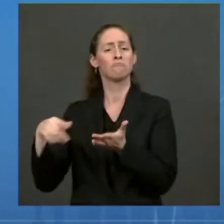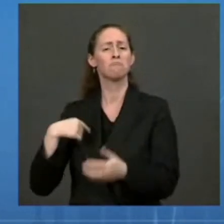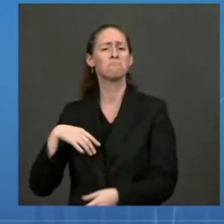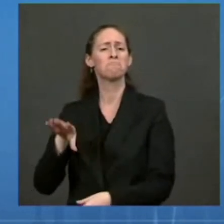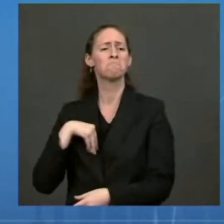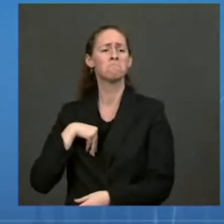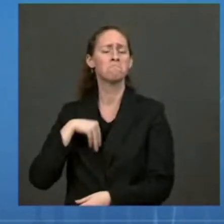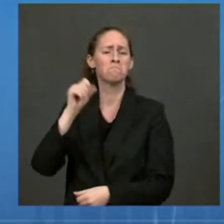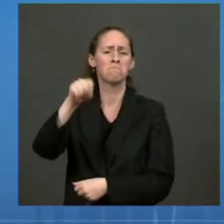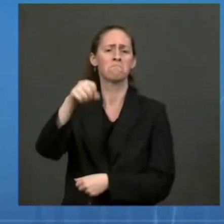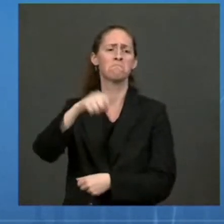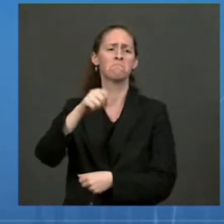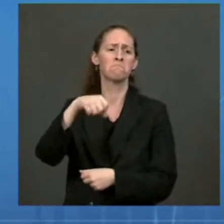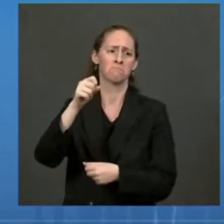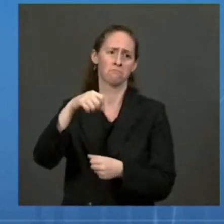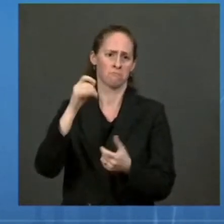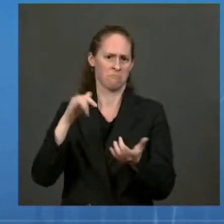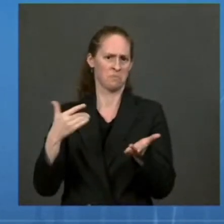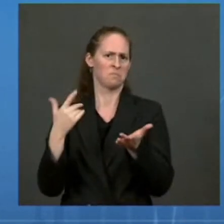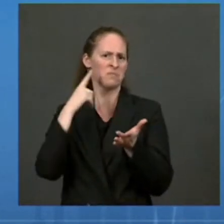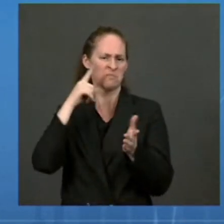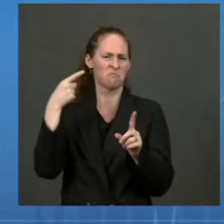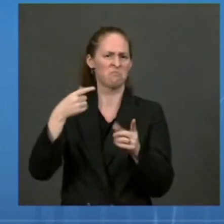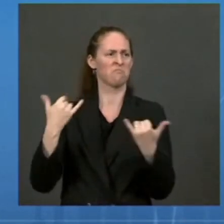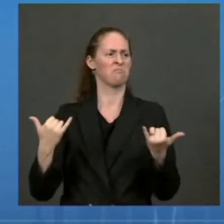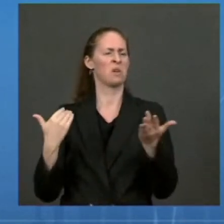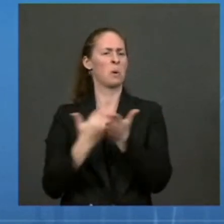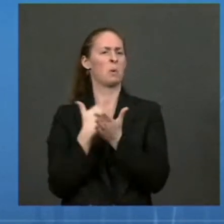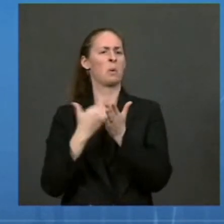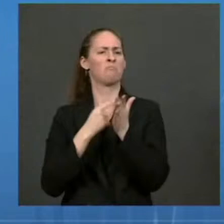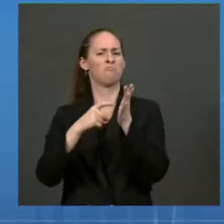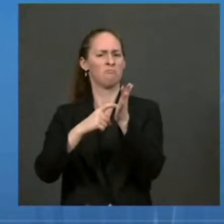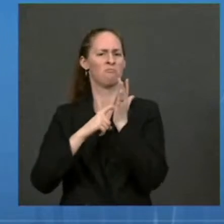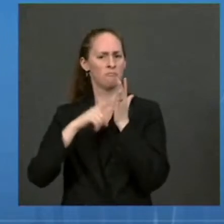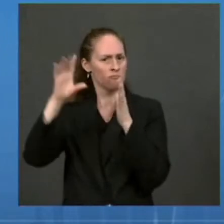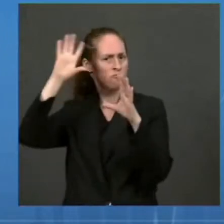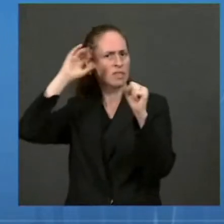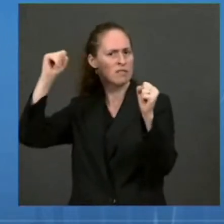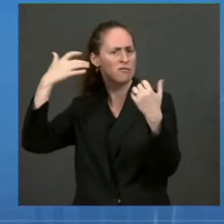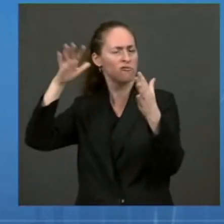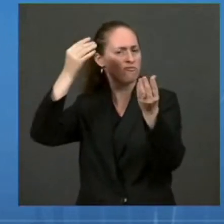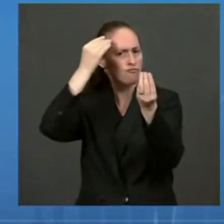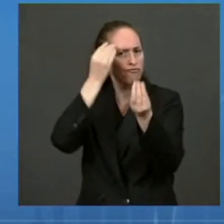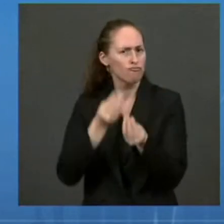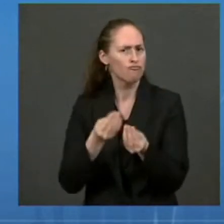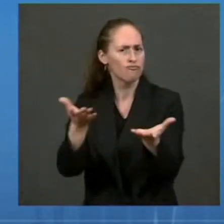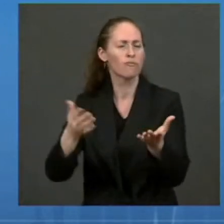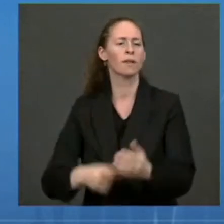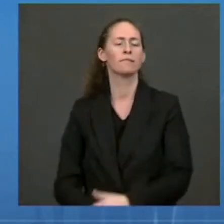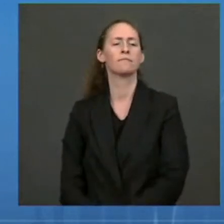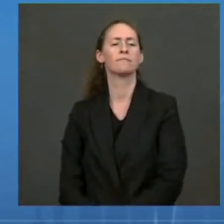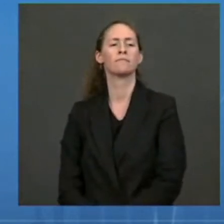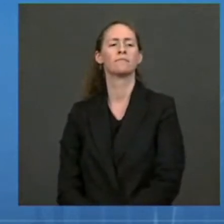THAT MEDICAL AND RELIGIOUS EXEMPTIONS WILL BE ACCEPTED FOR